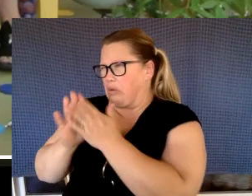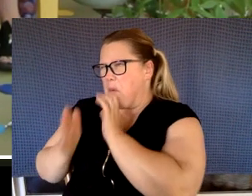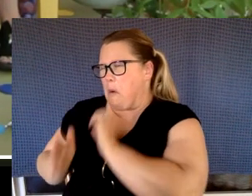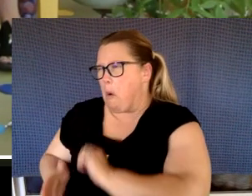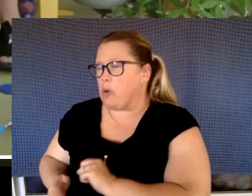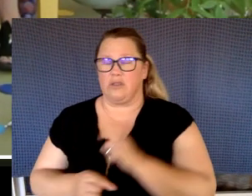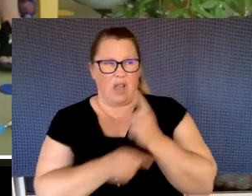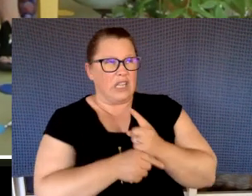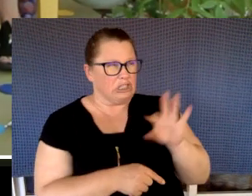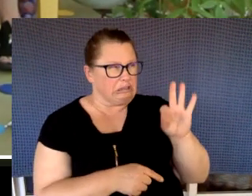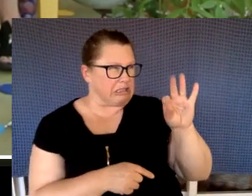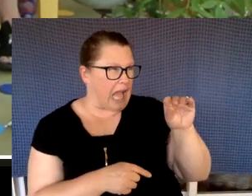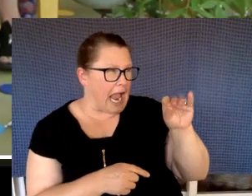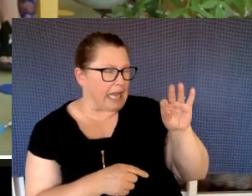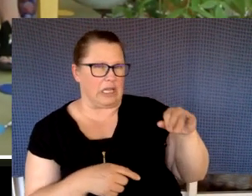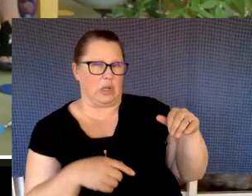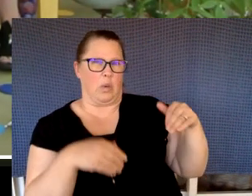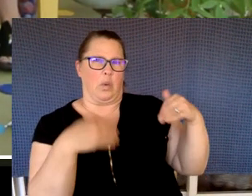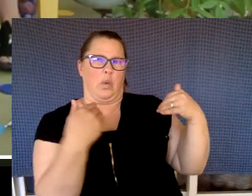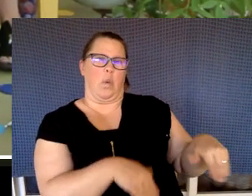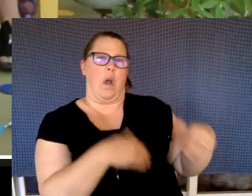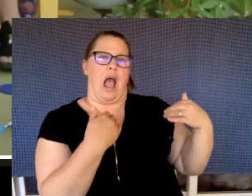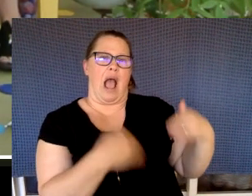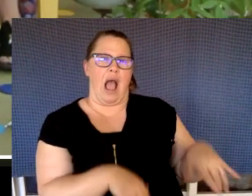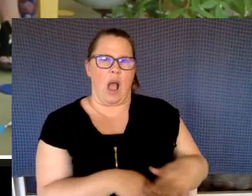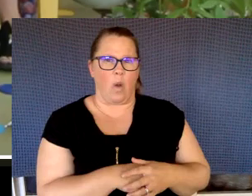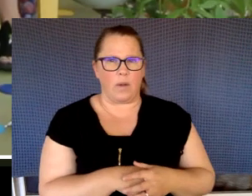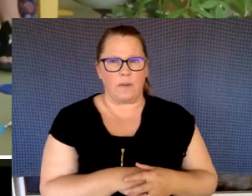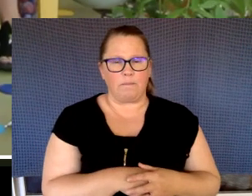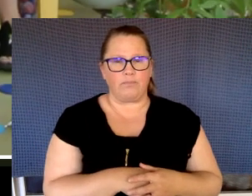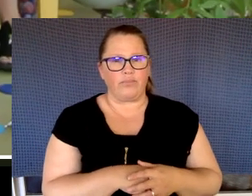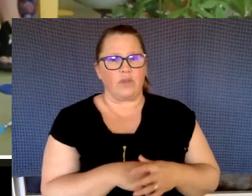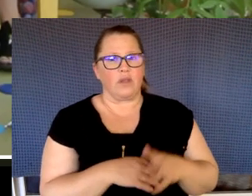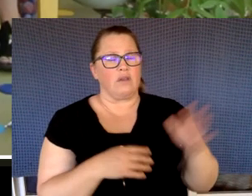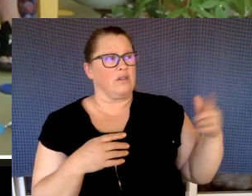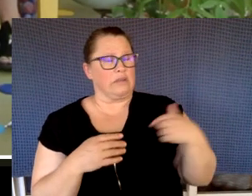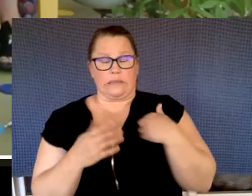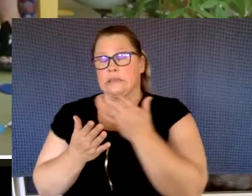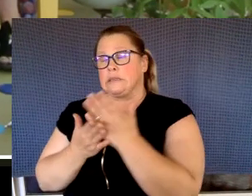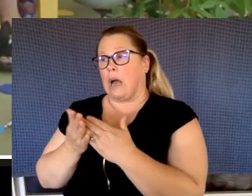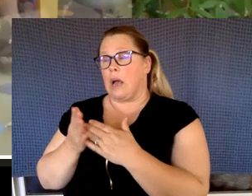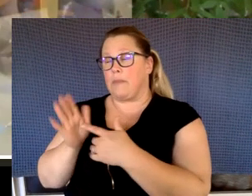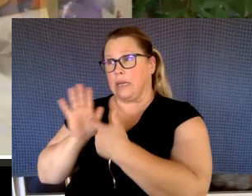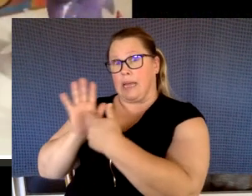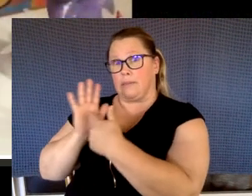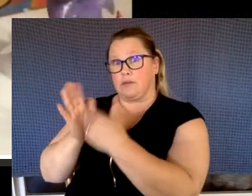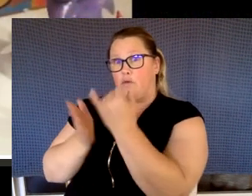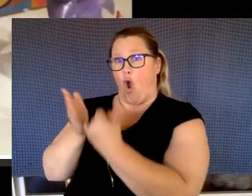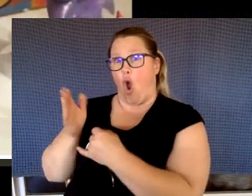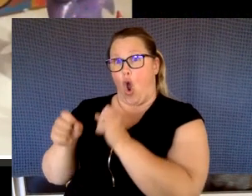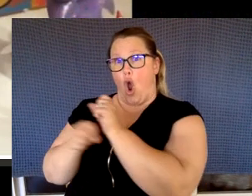depending on how you think about it. These are some examples of her artwork at the back of the book.